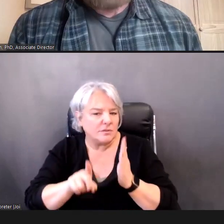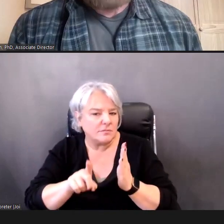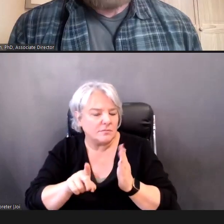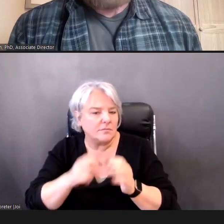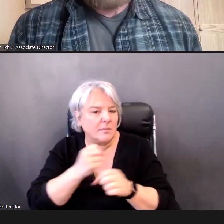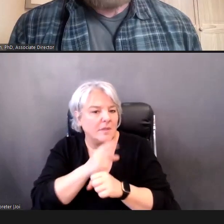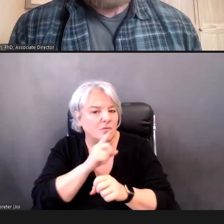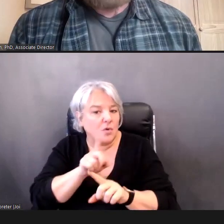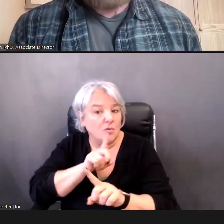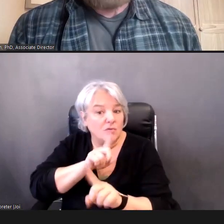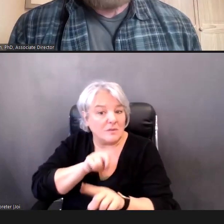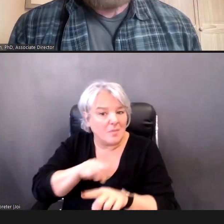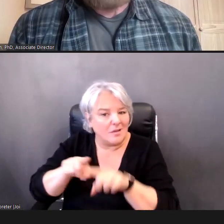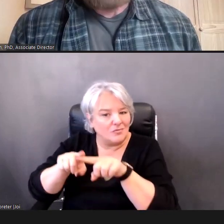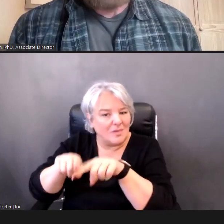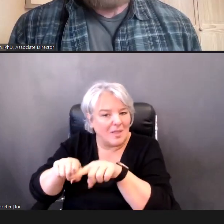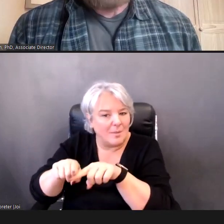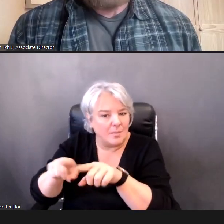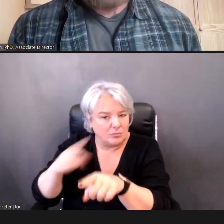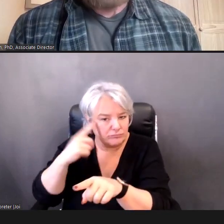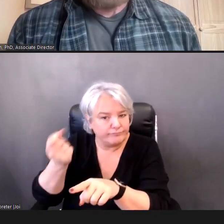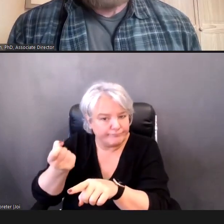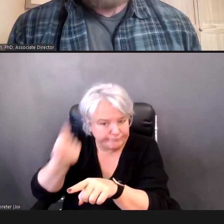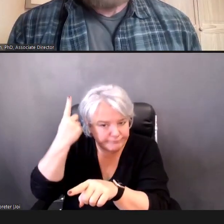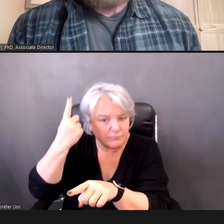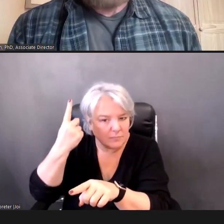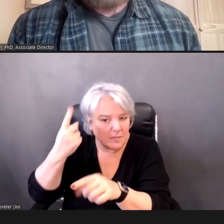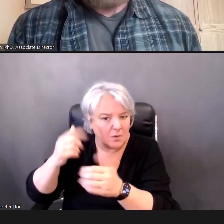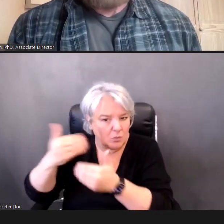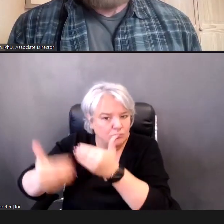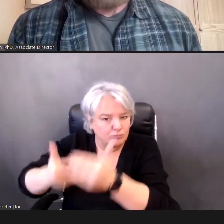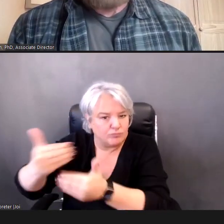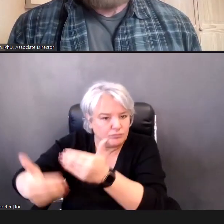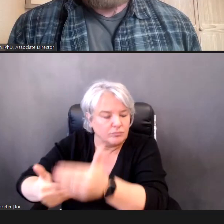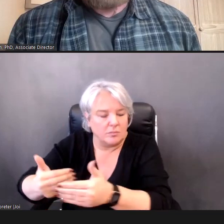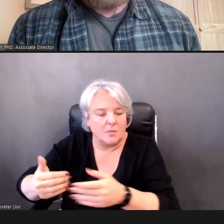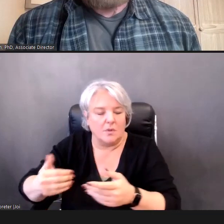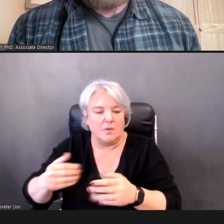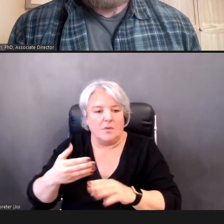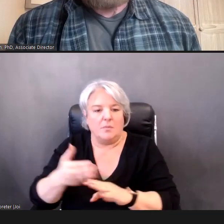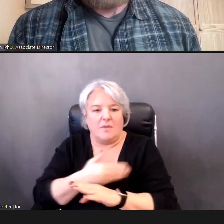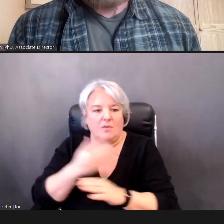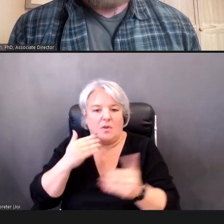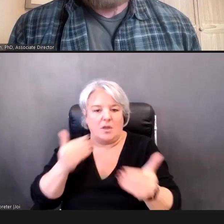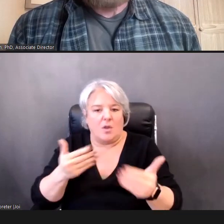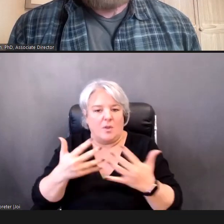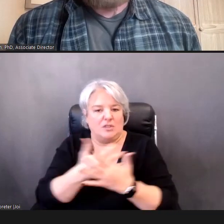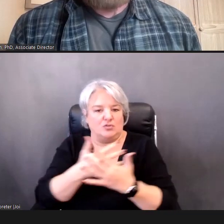is reliable before I would ever um